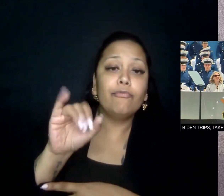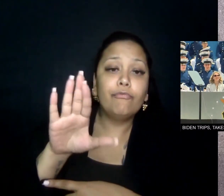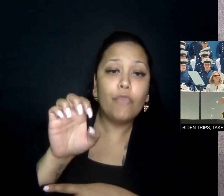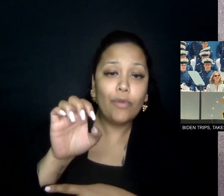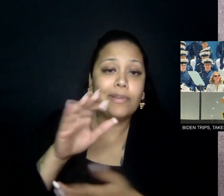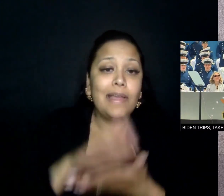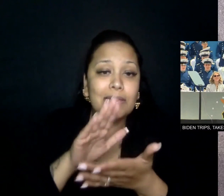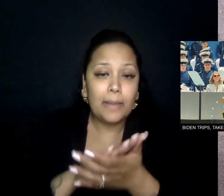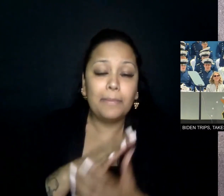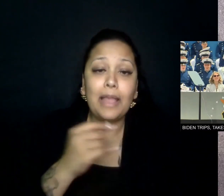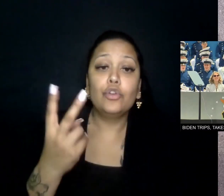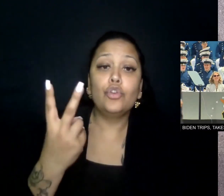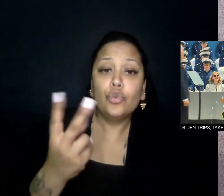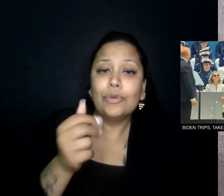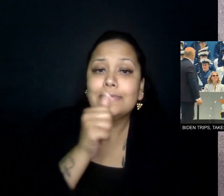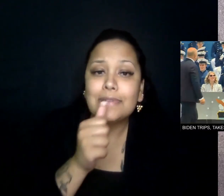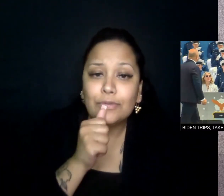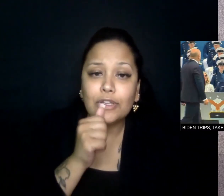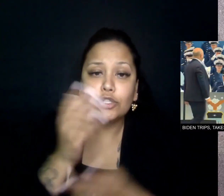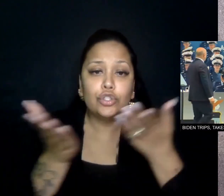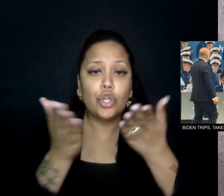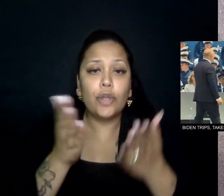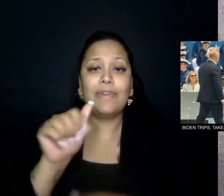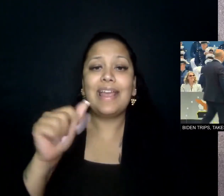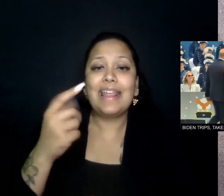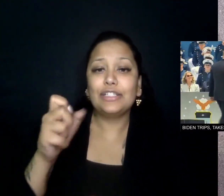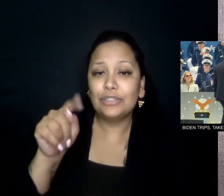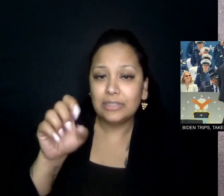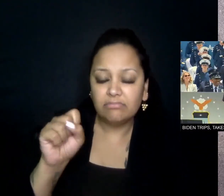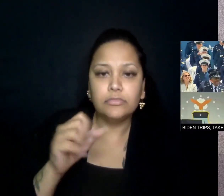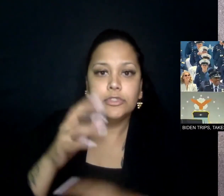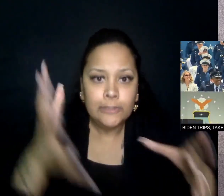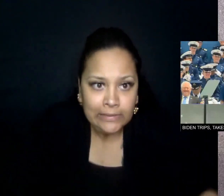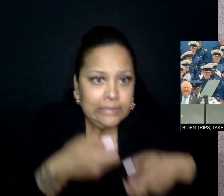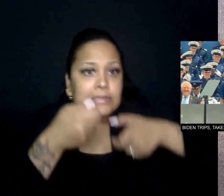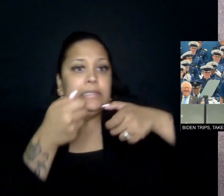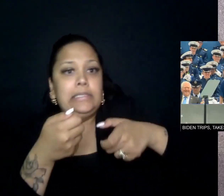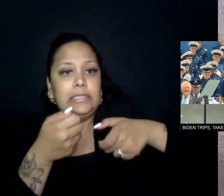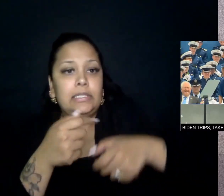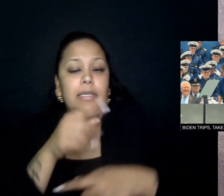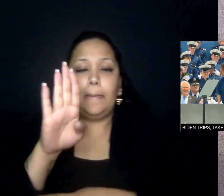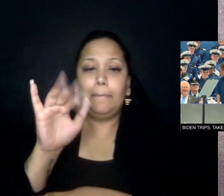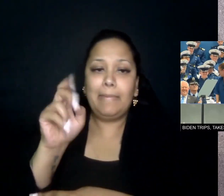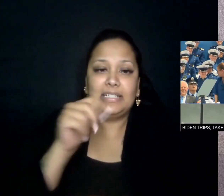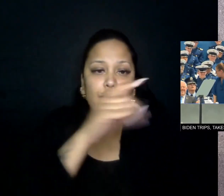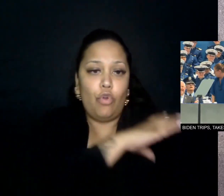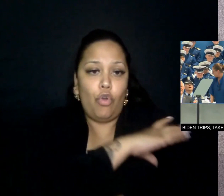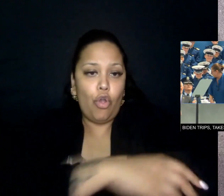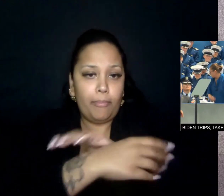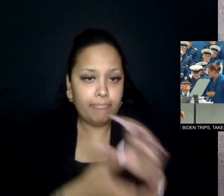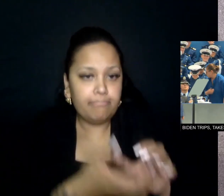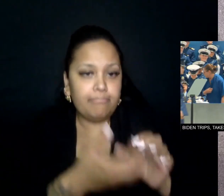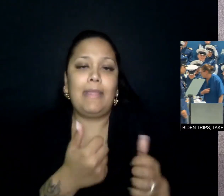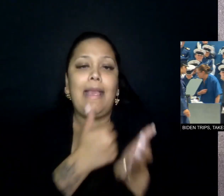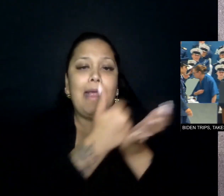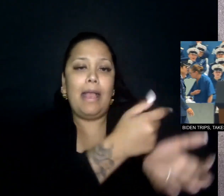An official with the Air Force Academy and two Secret Service agents grabbed Biden's arms to help him back on his feet.